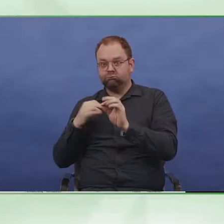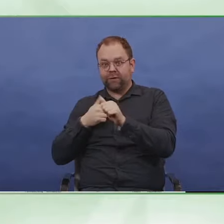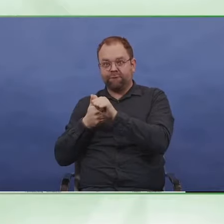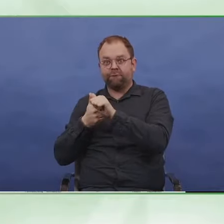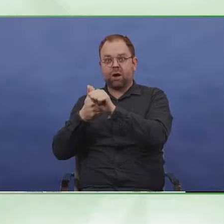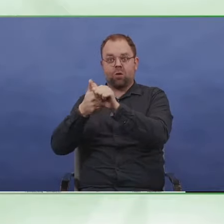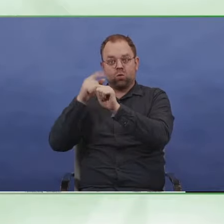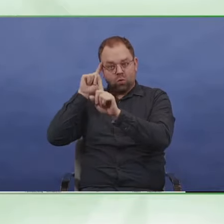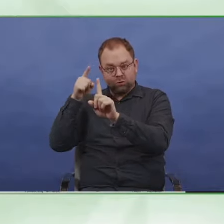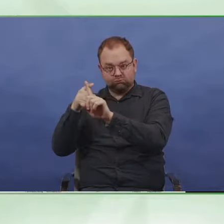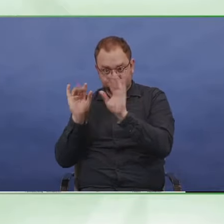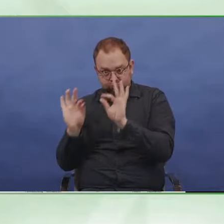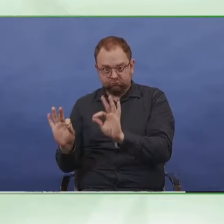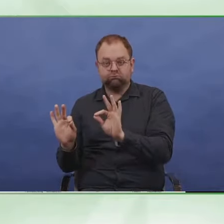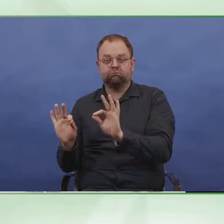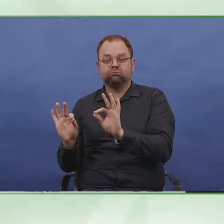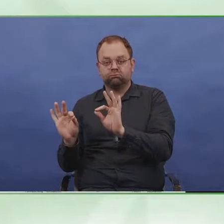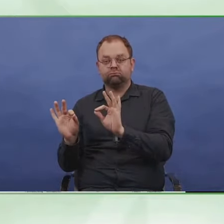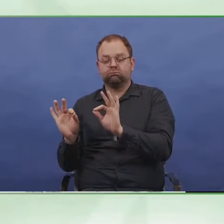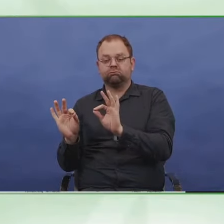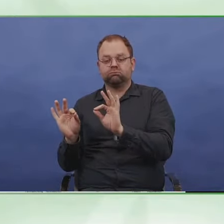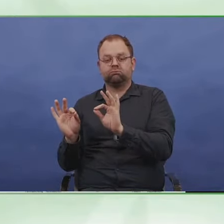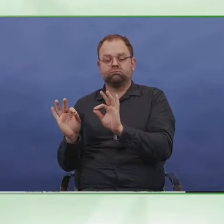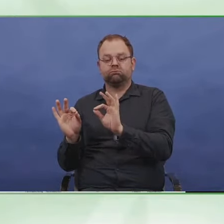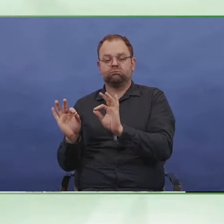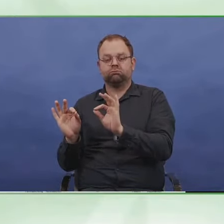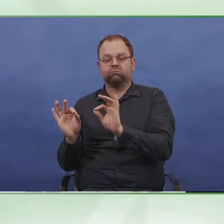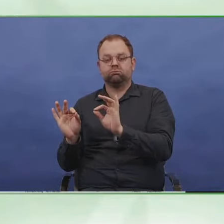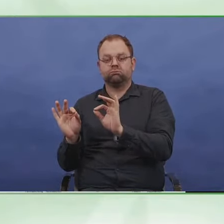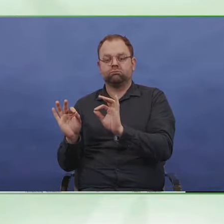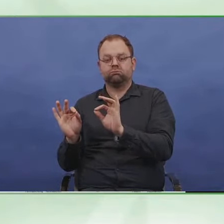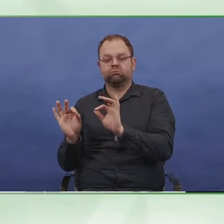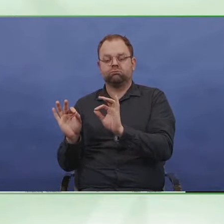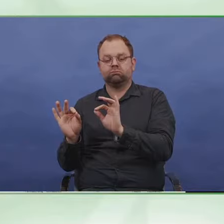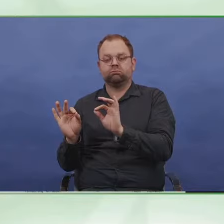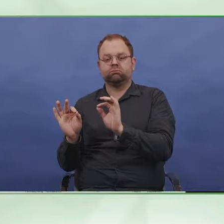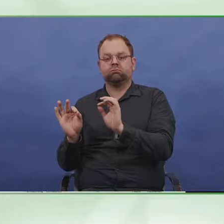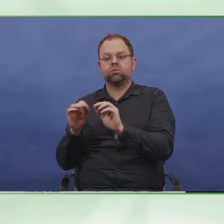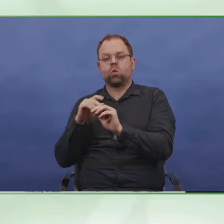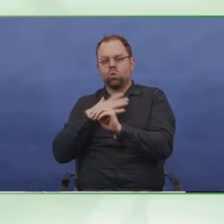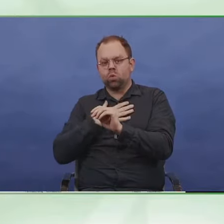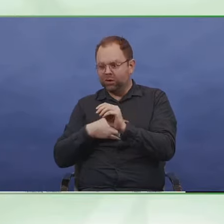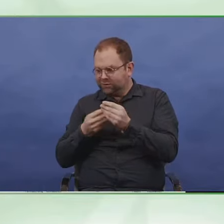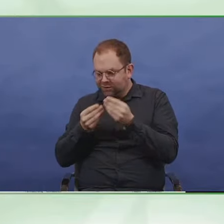As an entrepreneur, it is hard, I have never done anything as hard as being an entrepreneur.